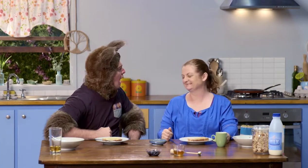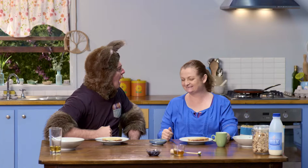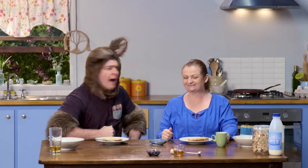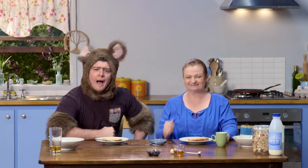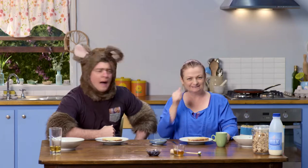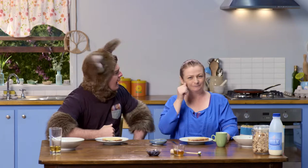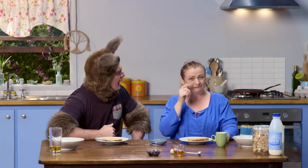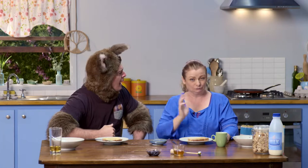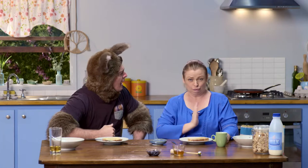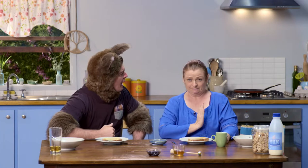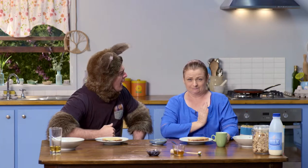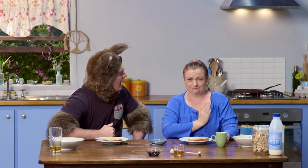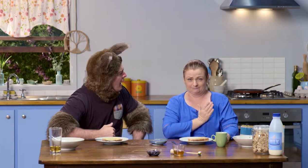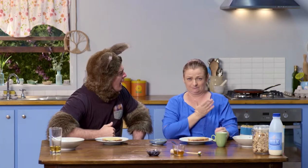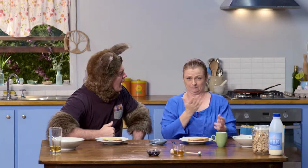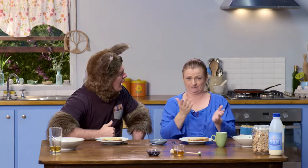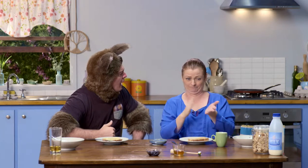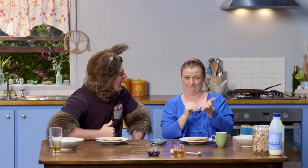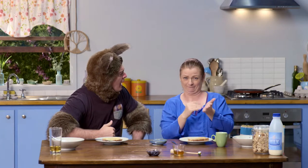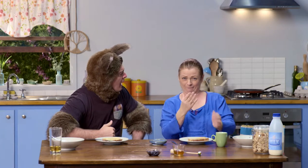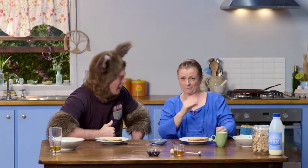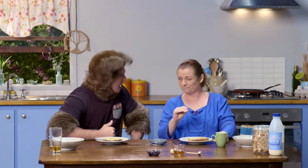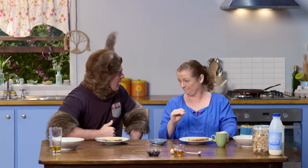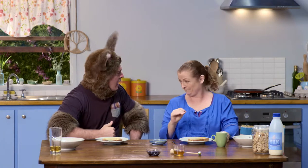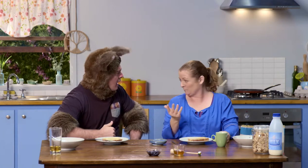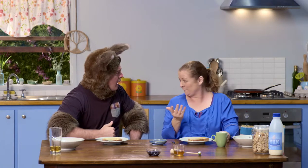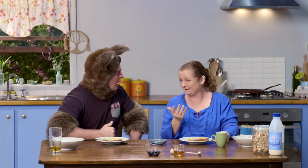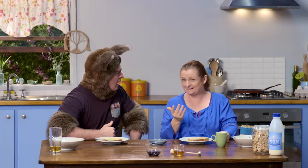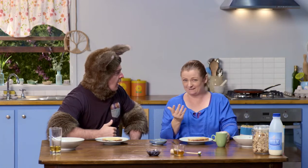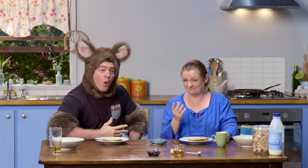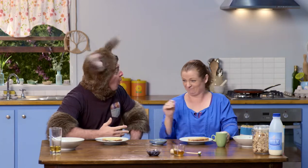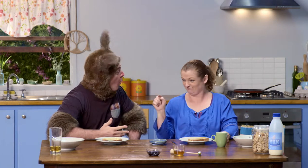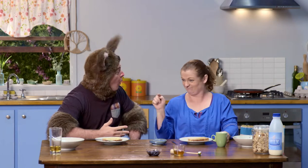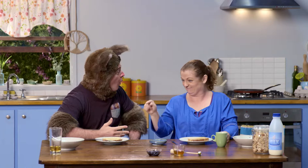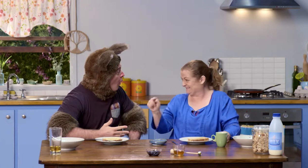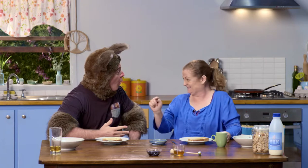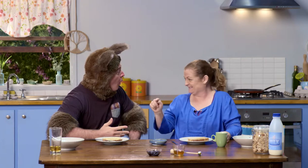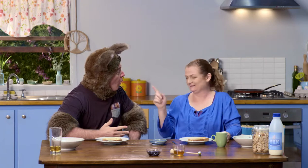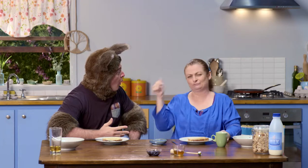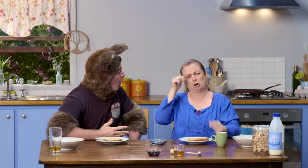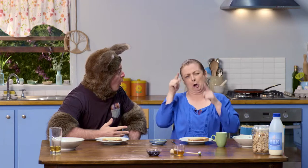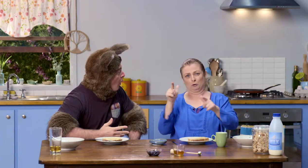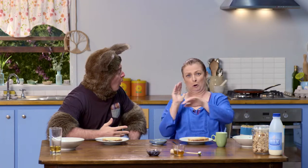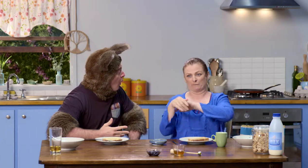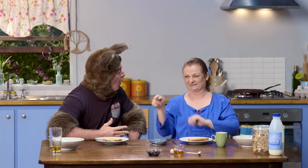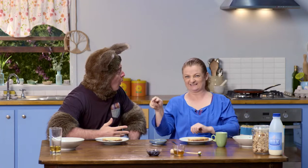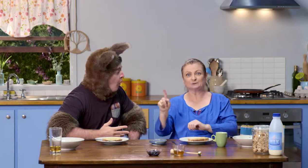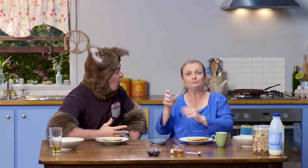I know, but it is very interesting how butter is made. It comes from something you actually know a lot about.